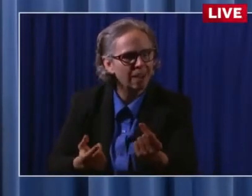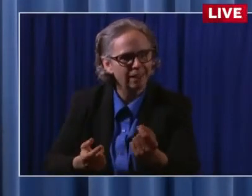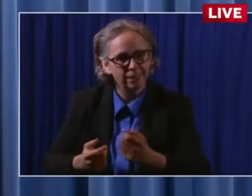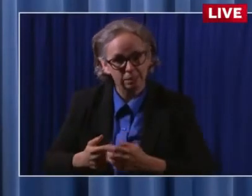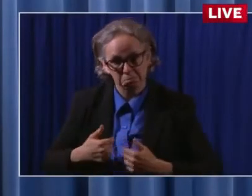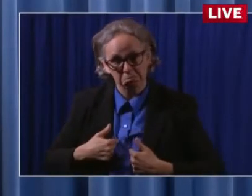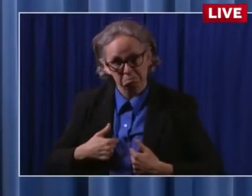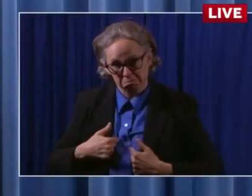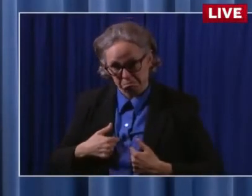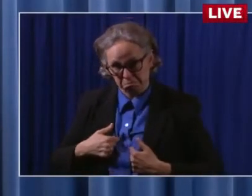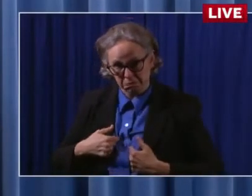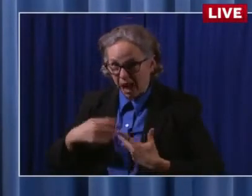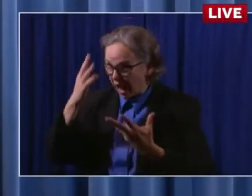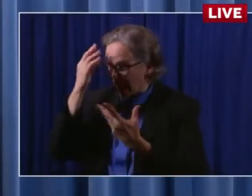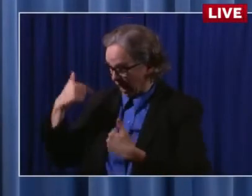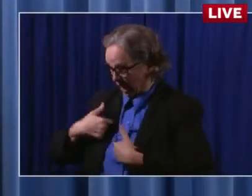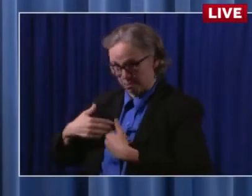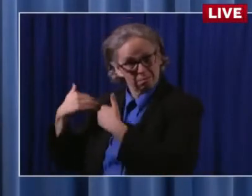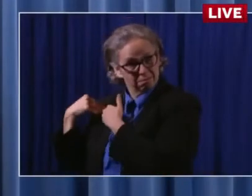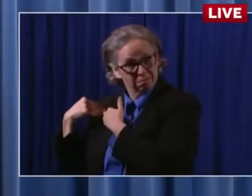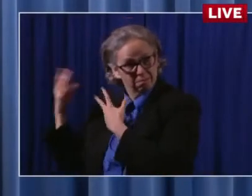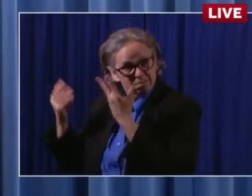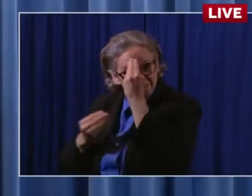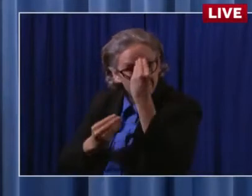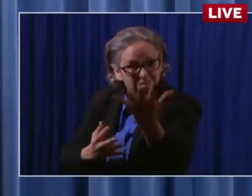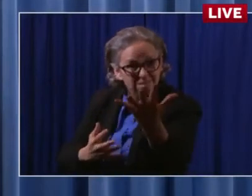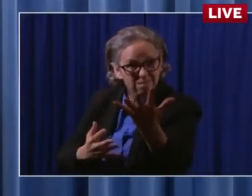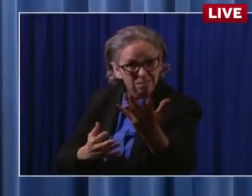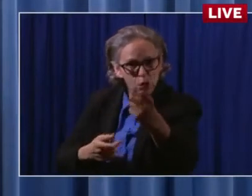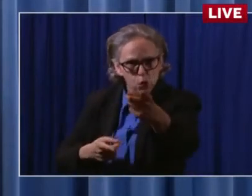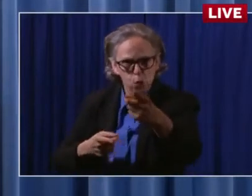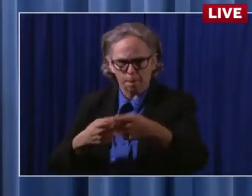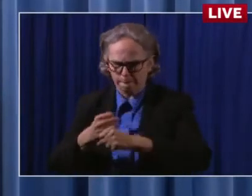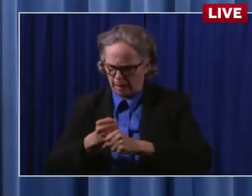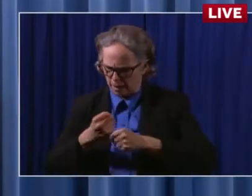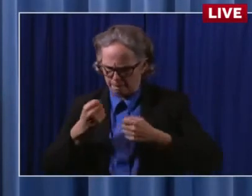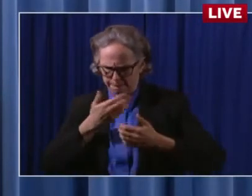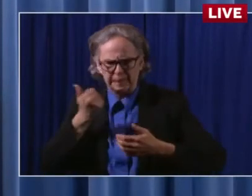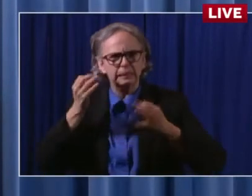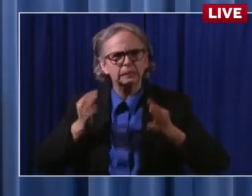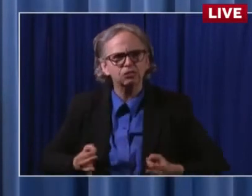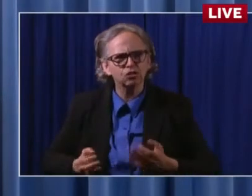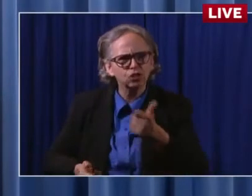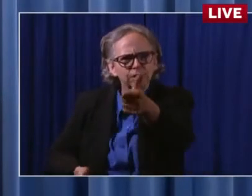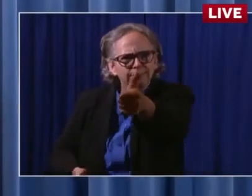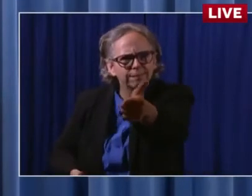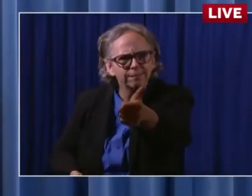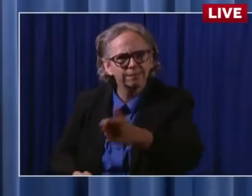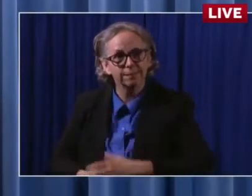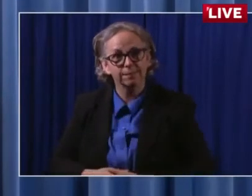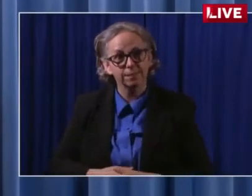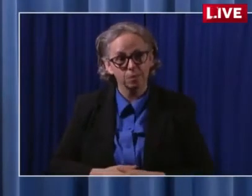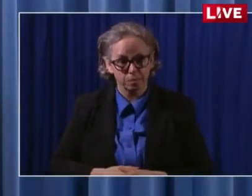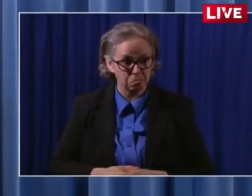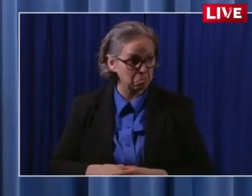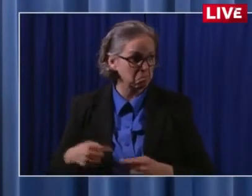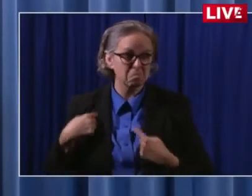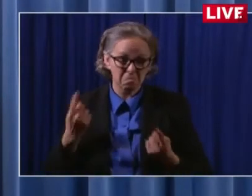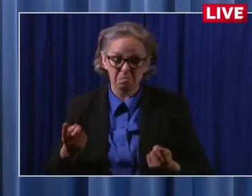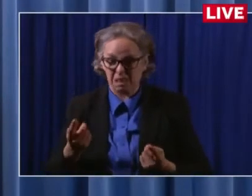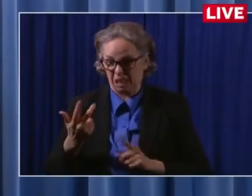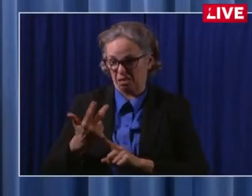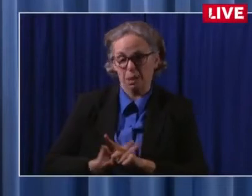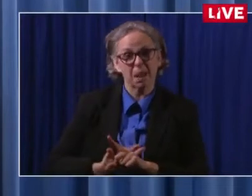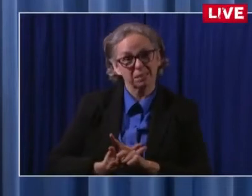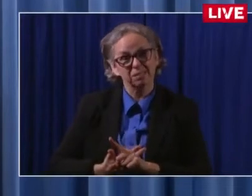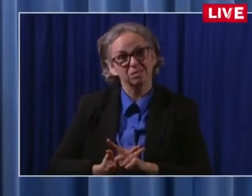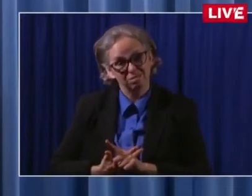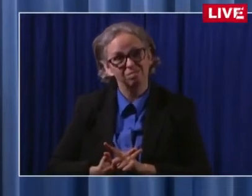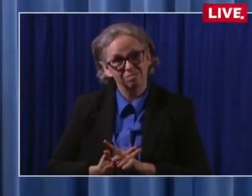AND HAVING THE BEST INFORMATION SO THAT OHIOANS CAN MAKE THOSE DECISIONS IS WHAT WE OWE TO GIVE TO THE PUBLIC.